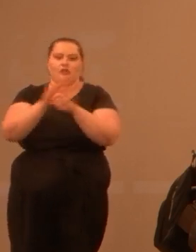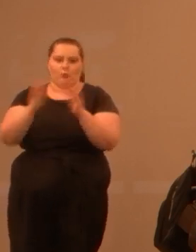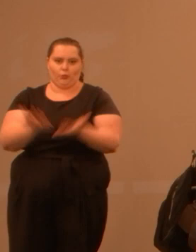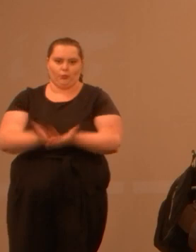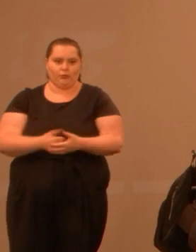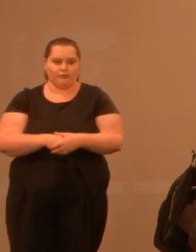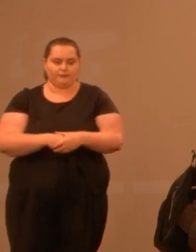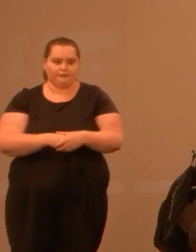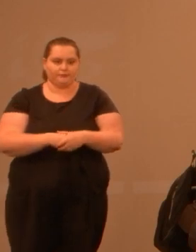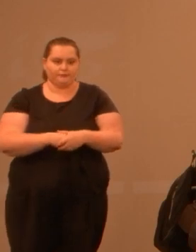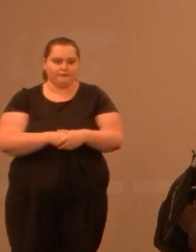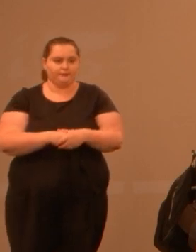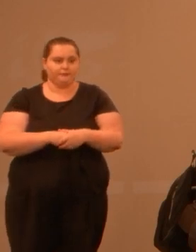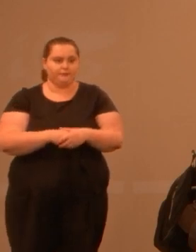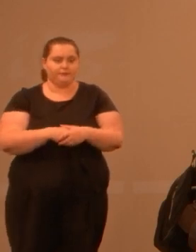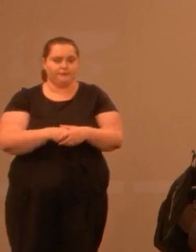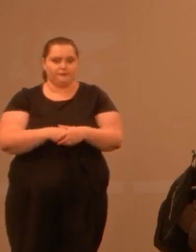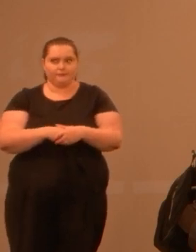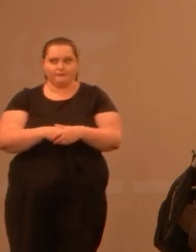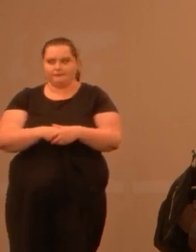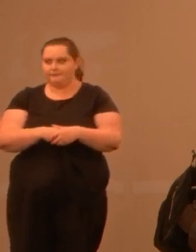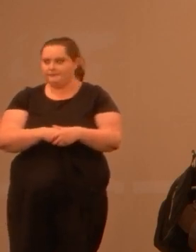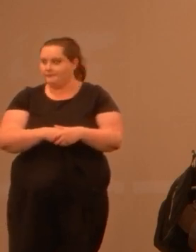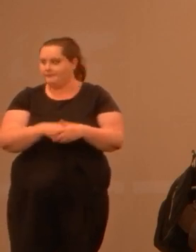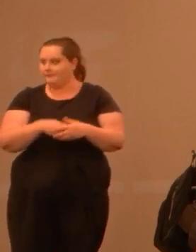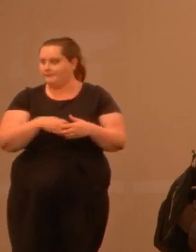showcasing outstanding digital accessibility initiatives,